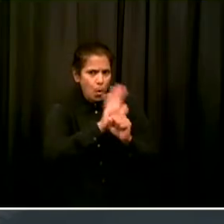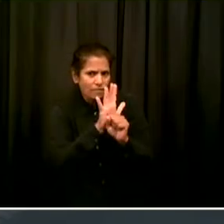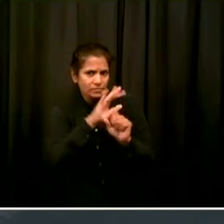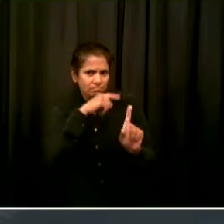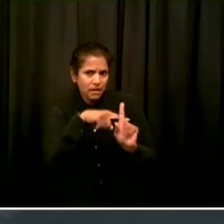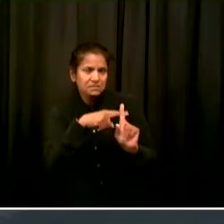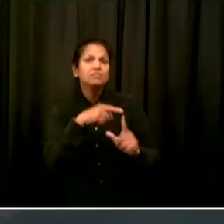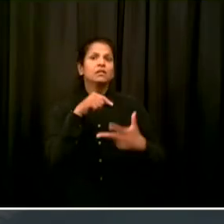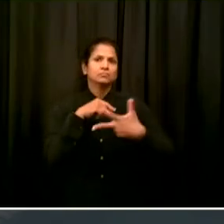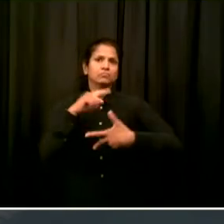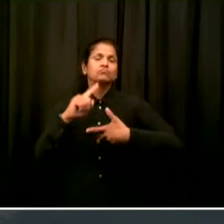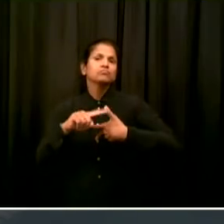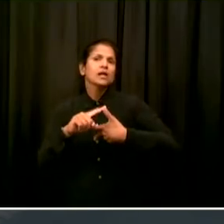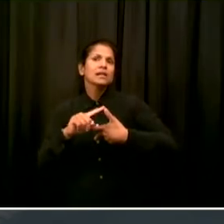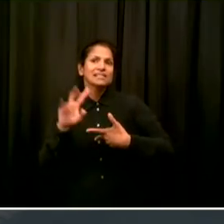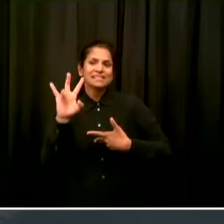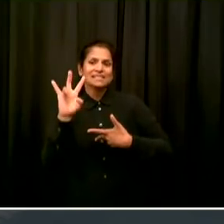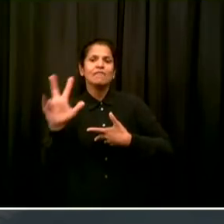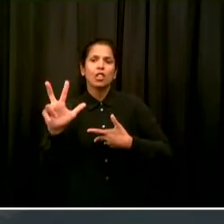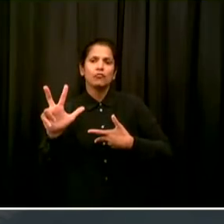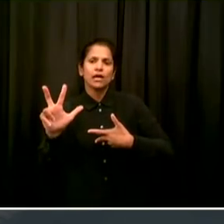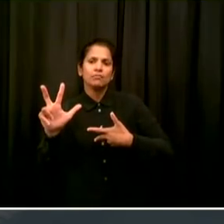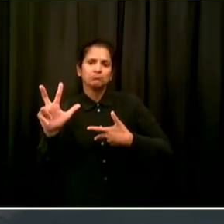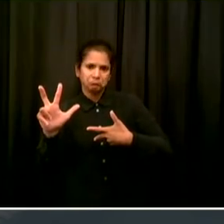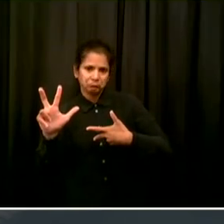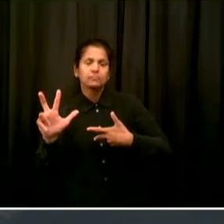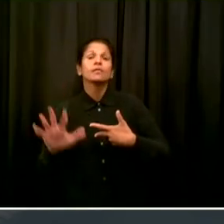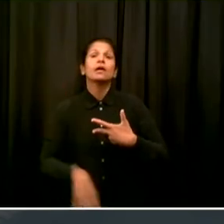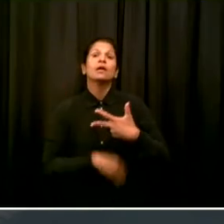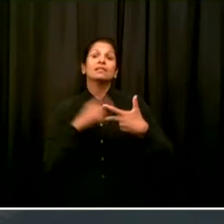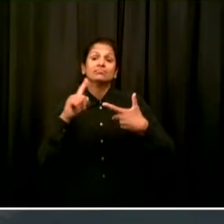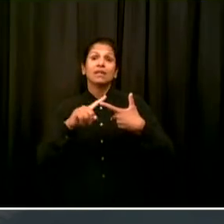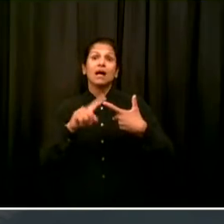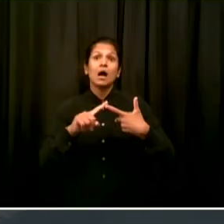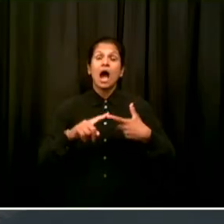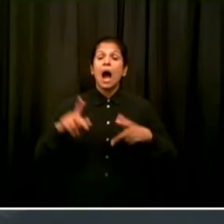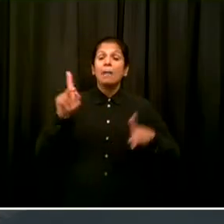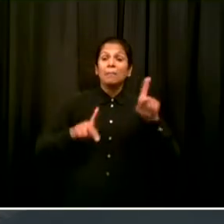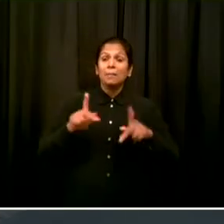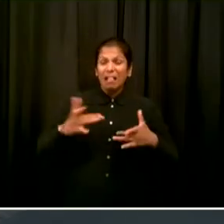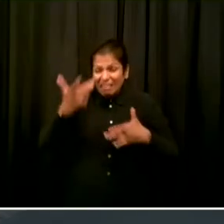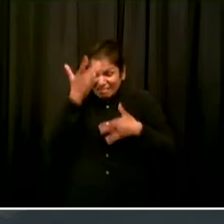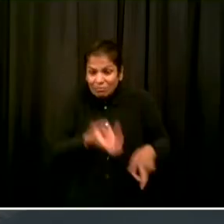NUMBERS OF PEOPLE ADMITTED TO HOSPITALS FOR SUSPECTED COVID-